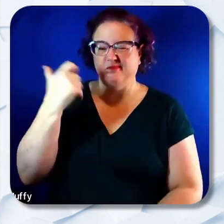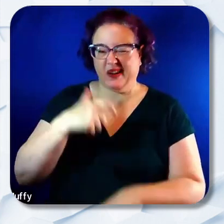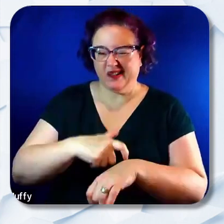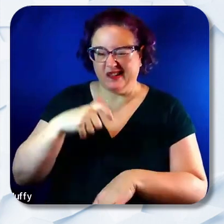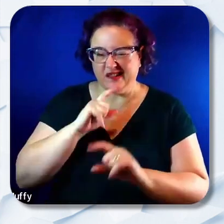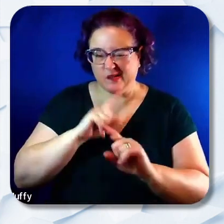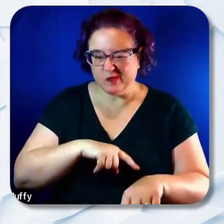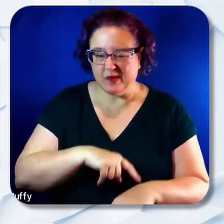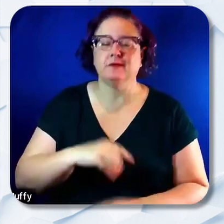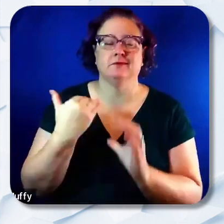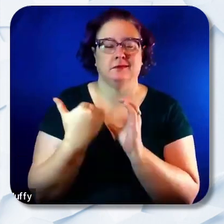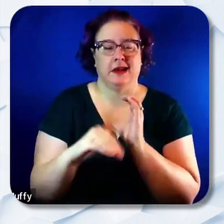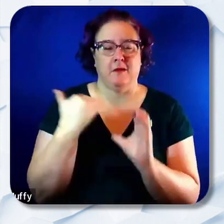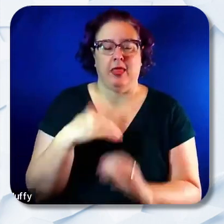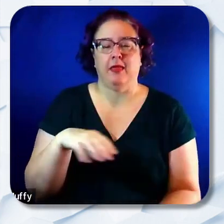EEF2021@cde.ca.gov. All right.